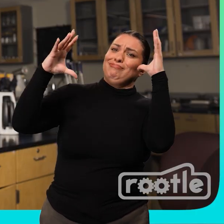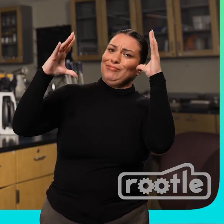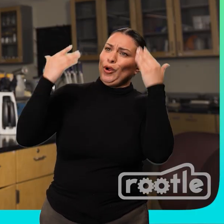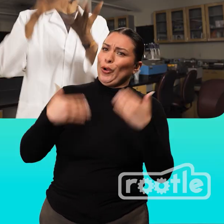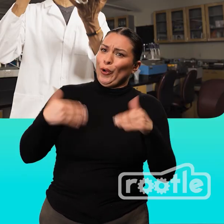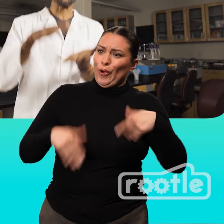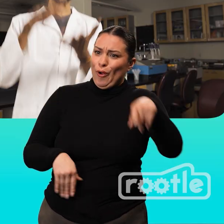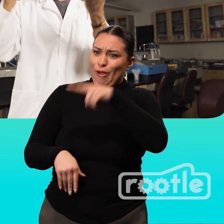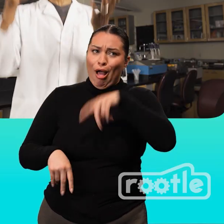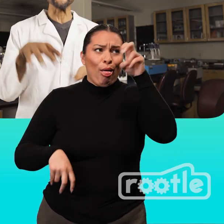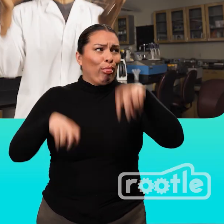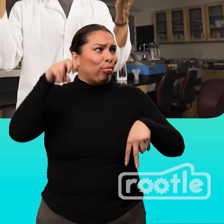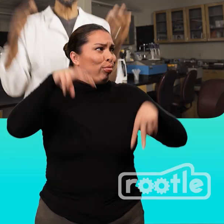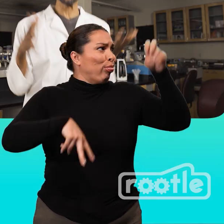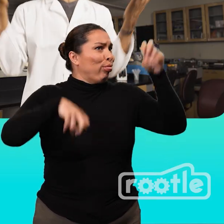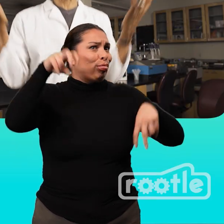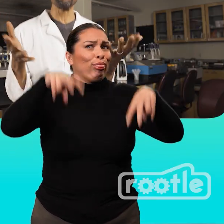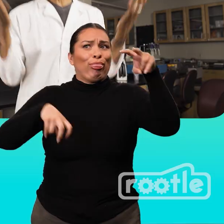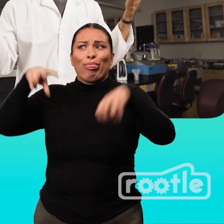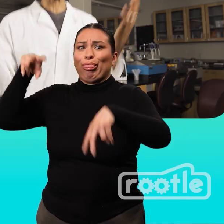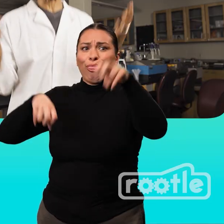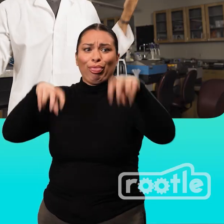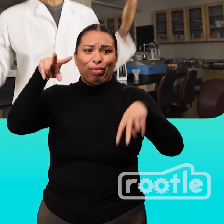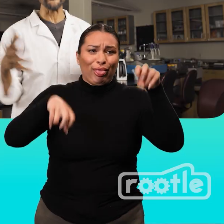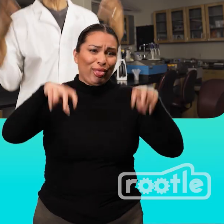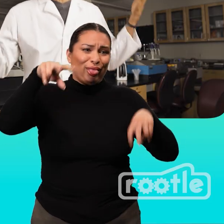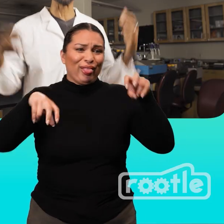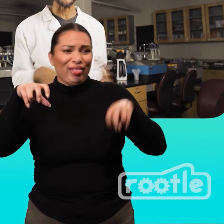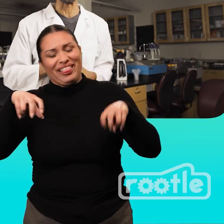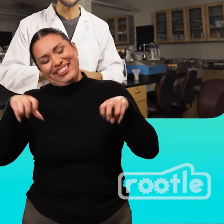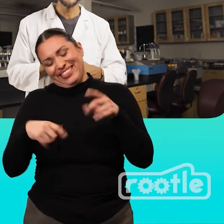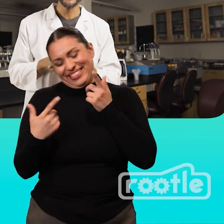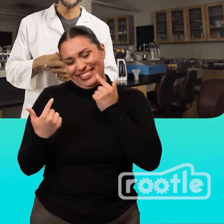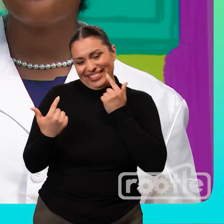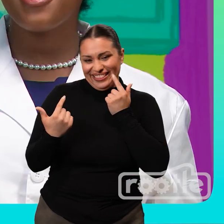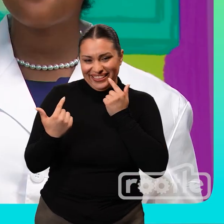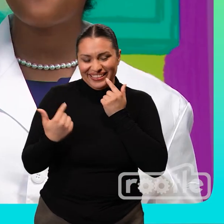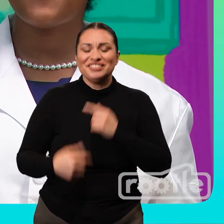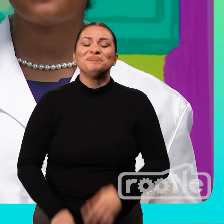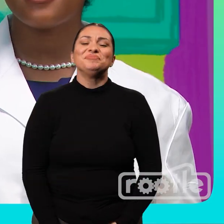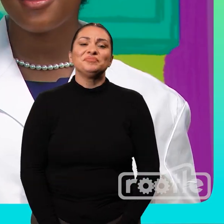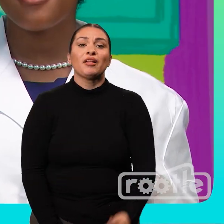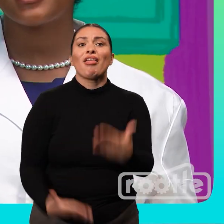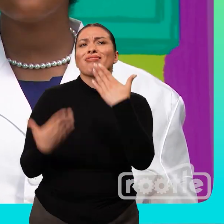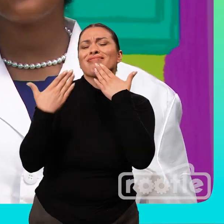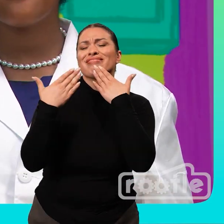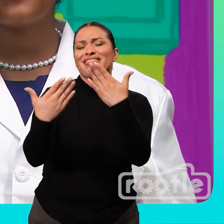had soles like bouncy balls, we would just be bouncing all over the place. Thanks, Professor Eric.